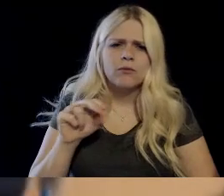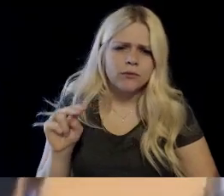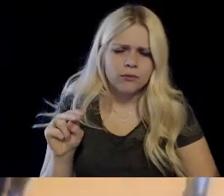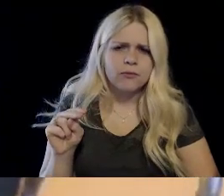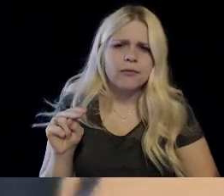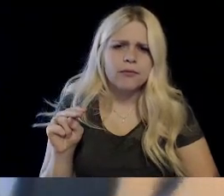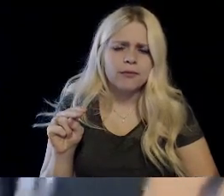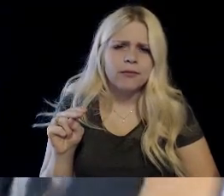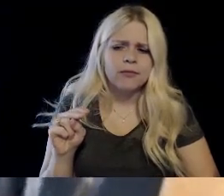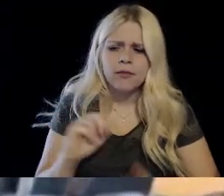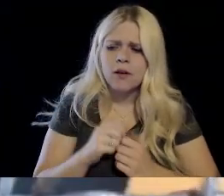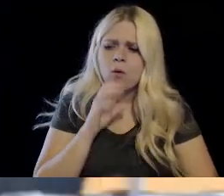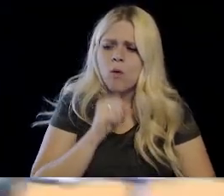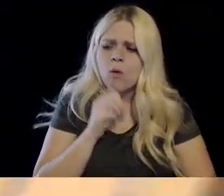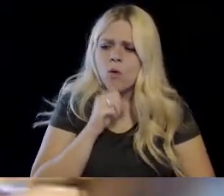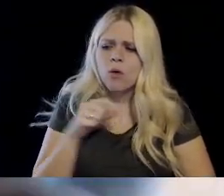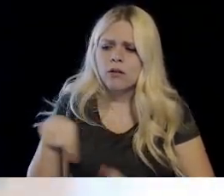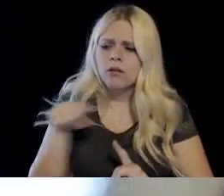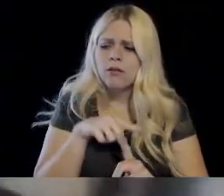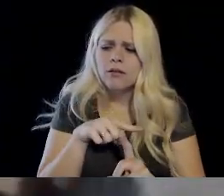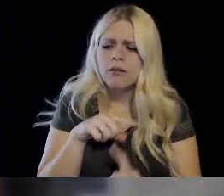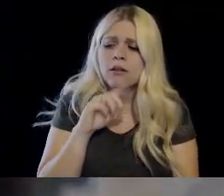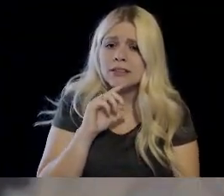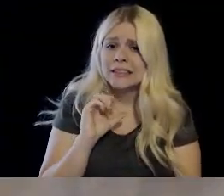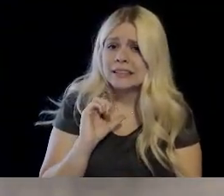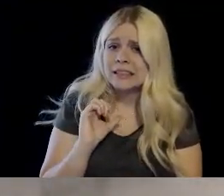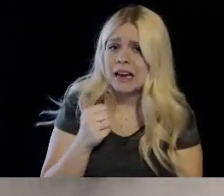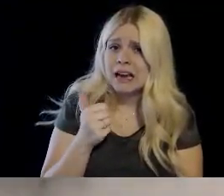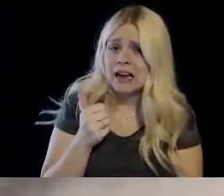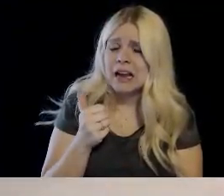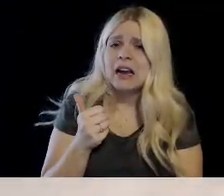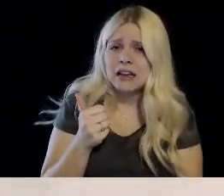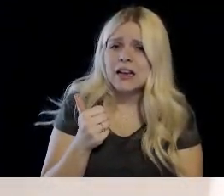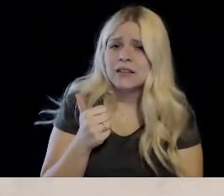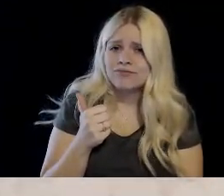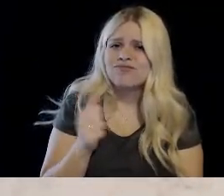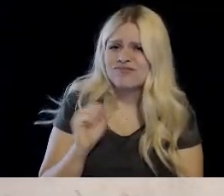are? Joanne: The bears are 10. Erica: 10. I still can't believe that. You and I were here when they came.